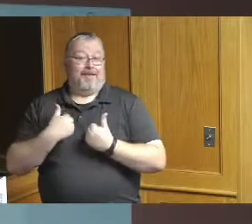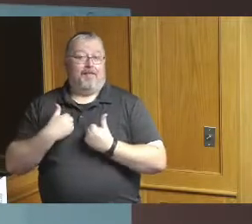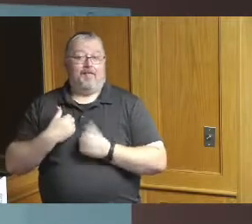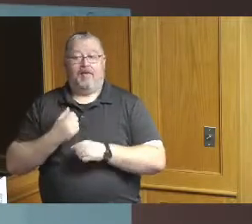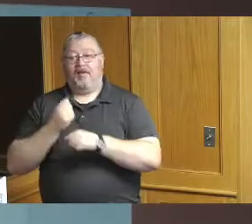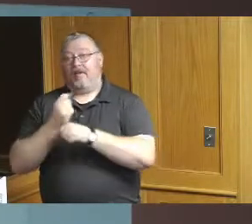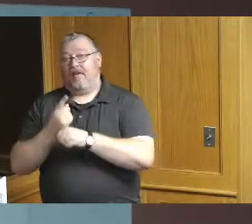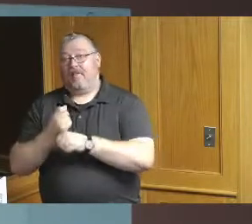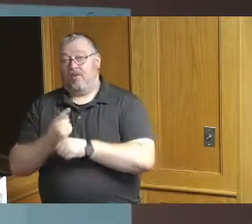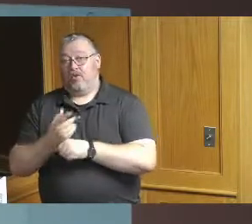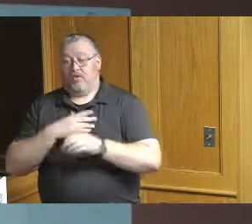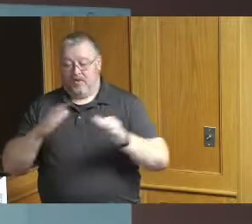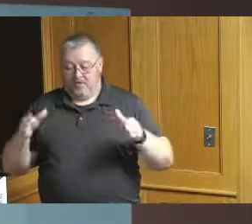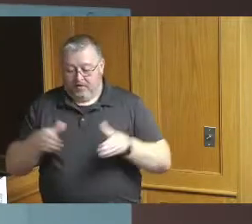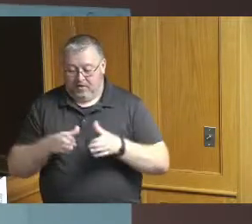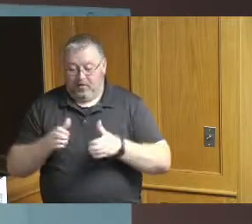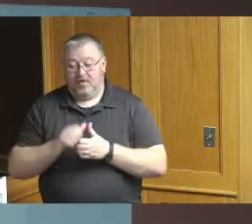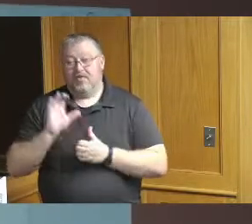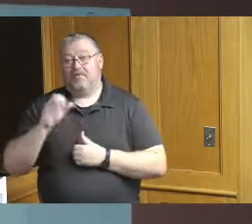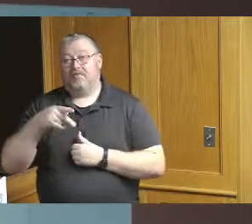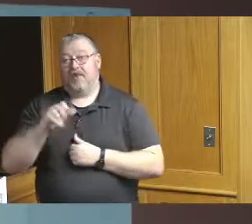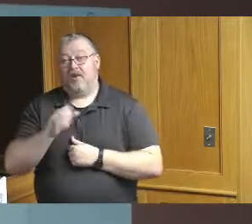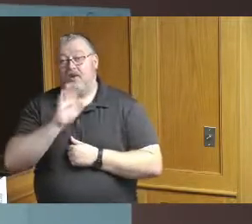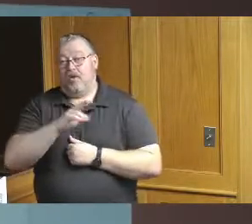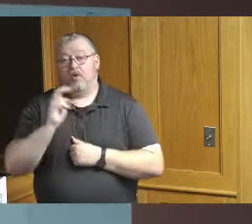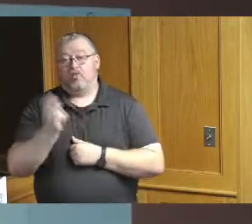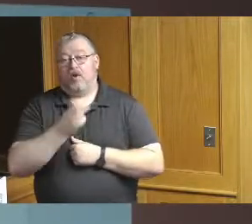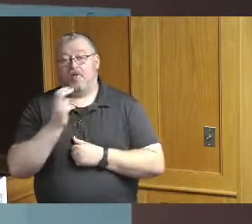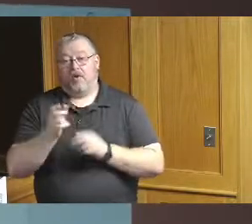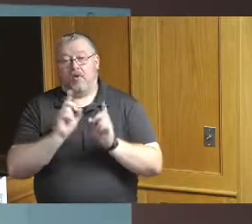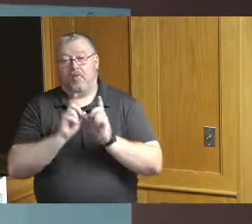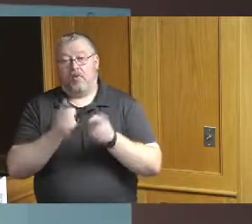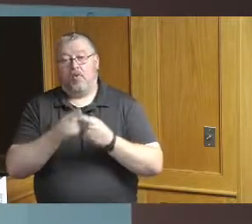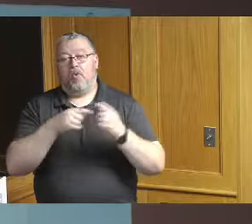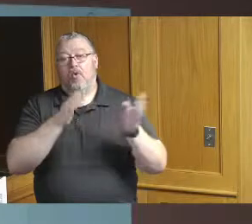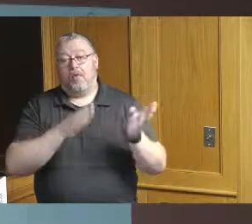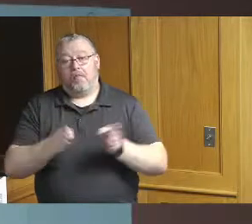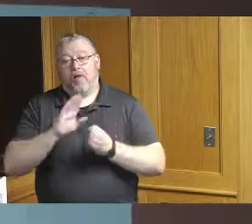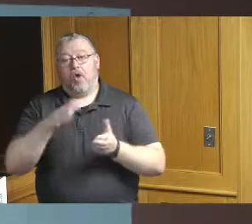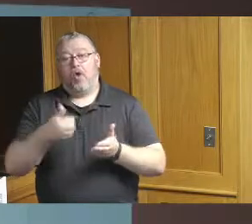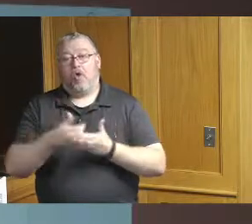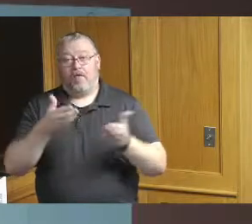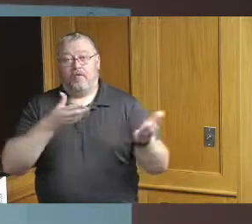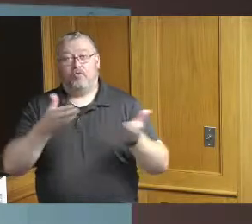get together with cps's transportation department to plan out all of this service that we roll out